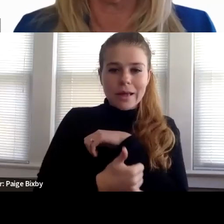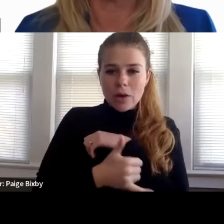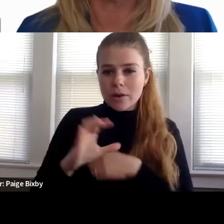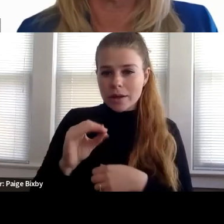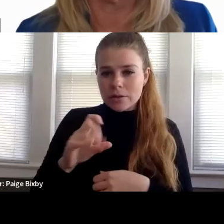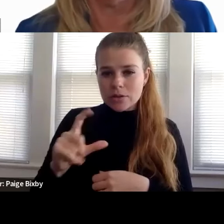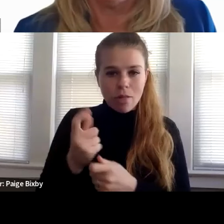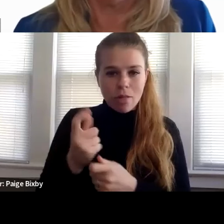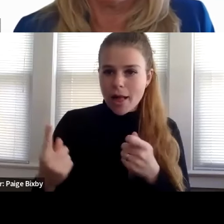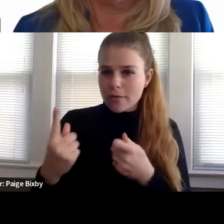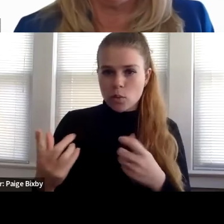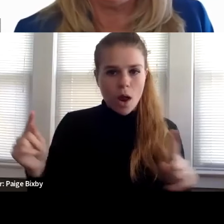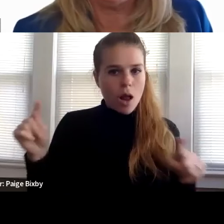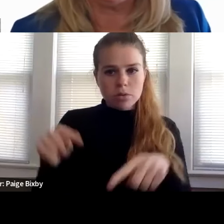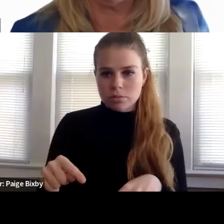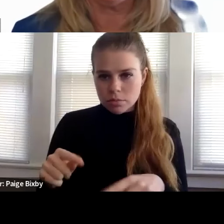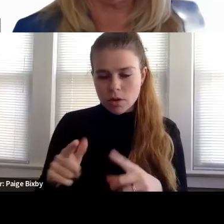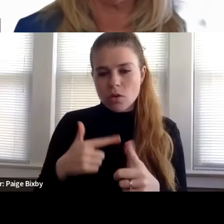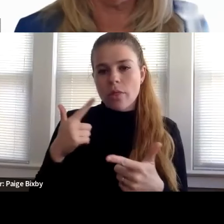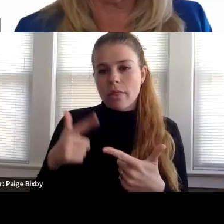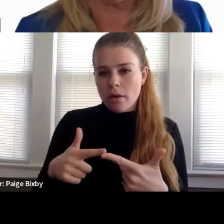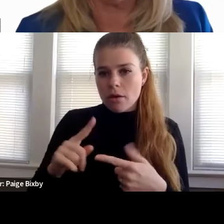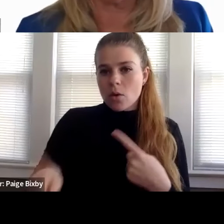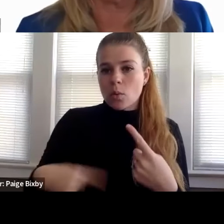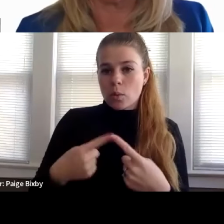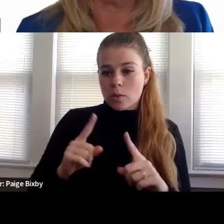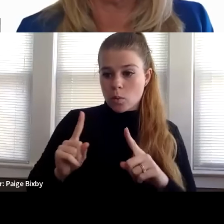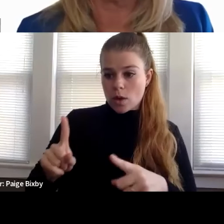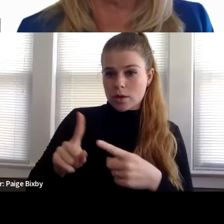And so when we went to the academy, we came back,